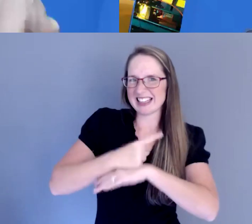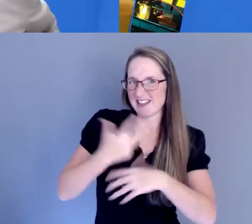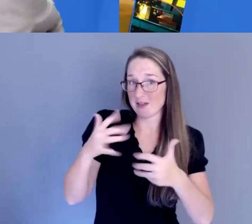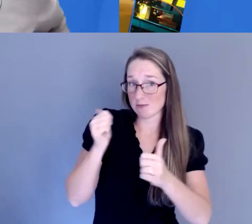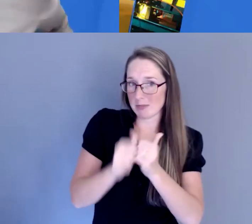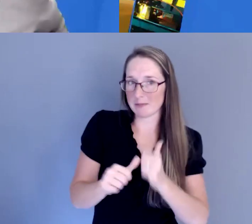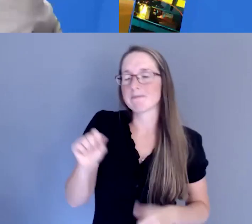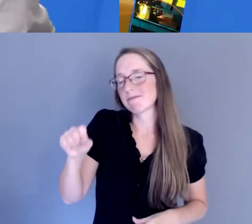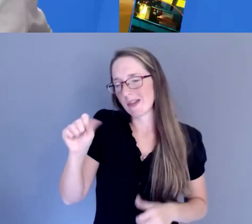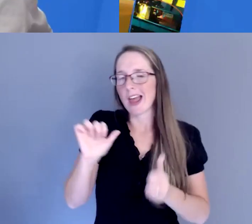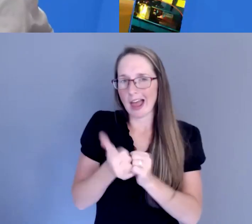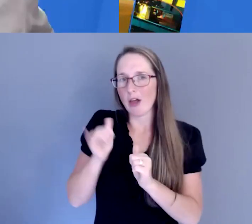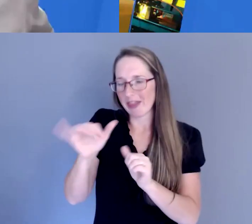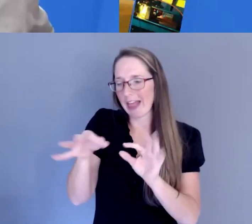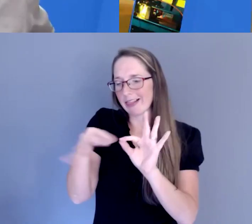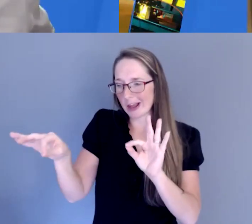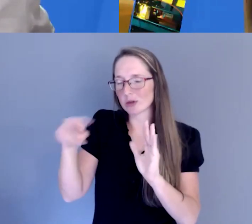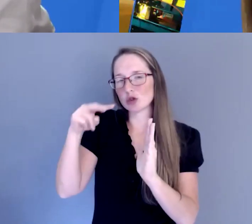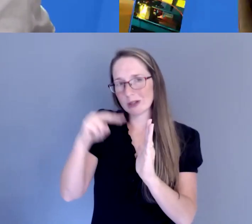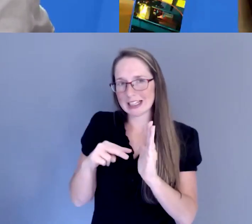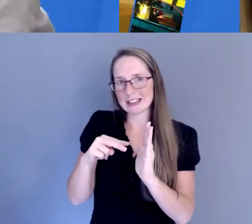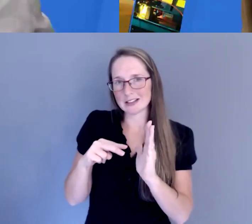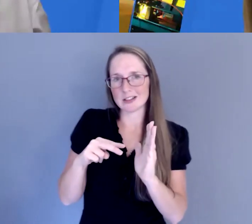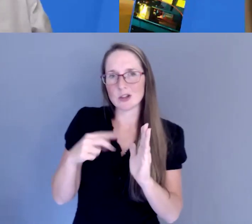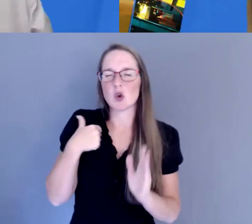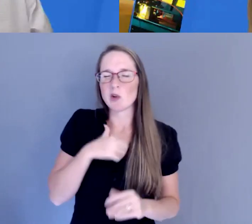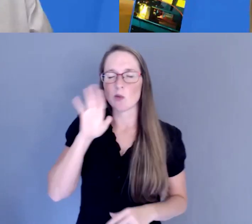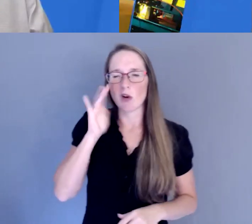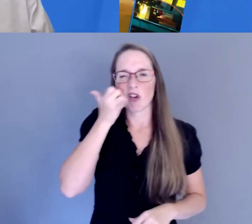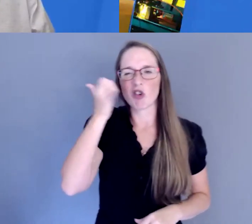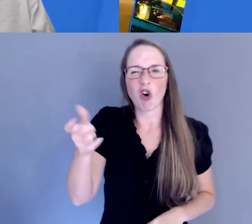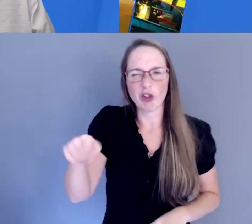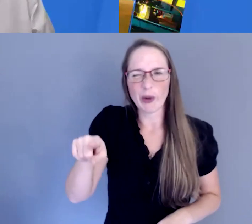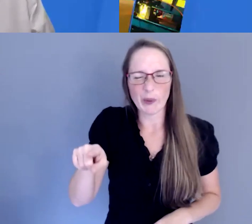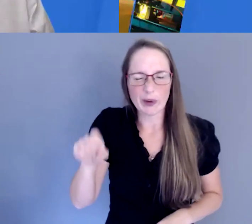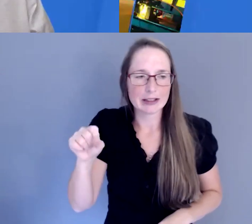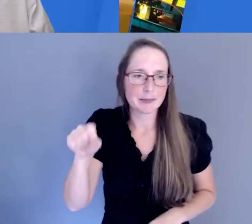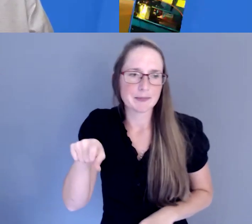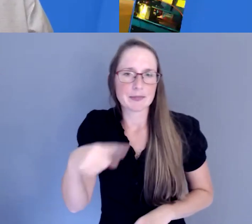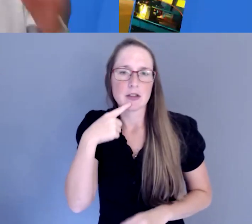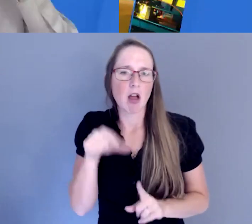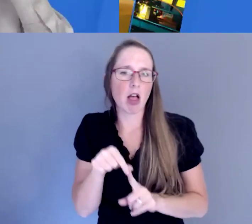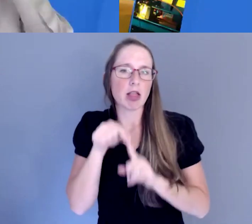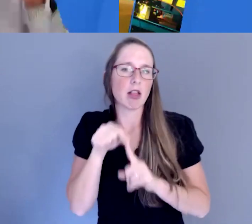Jean Feldman: The way the language reads, we'll call you. It says, unless NSF provides